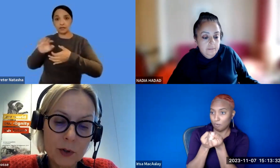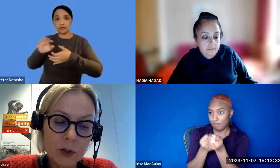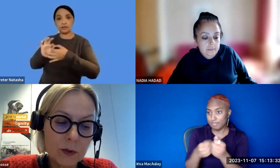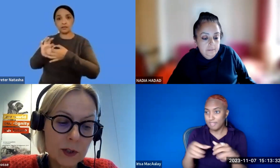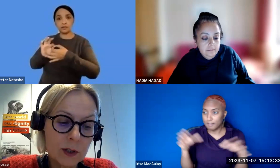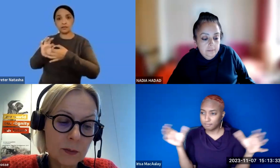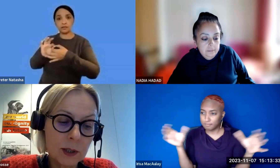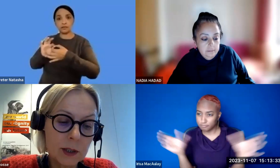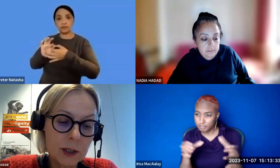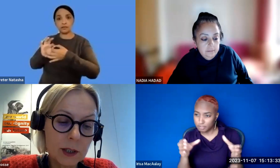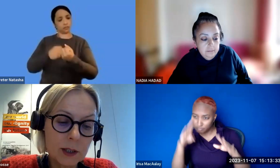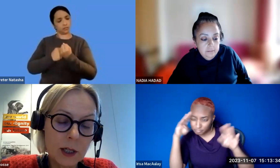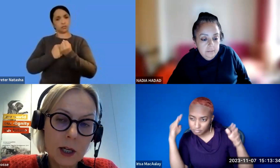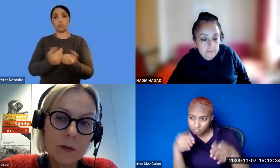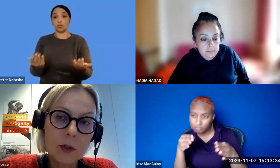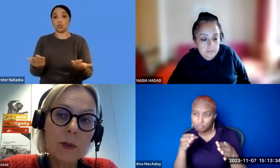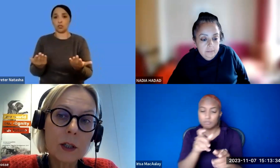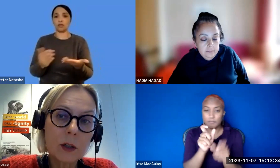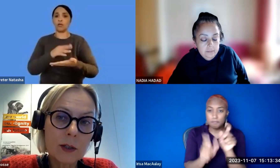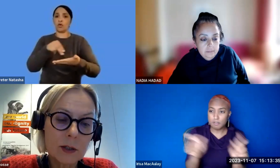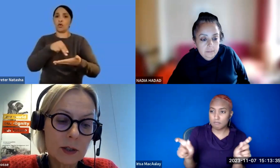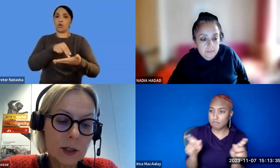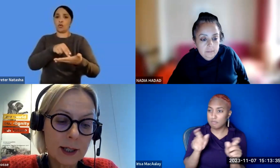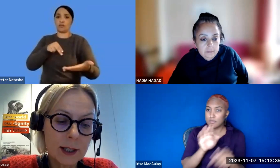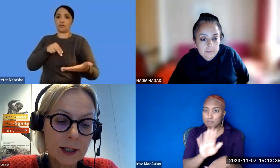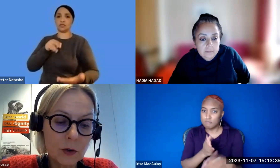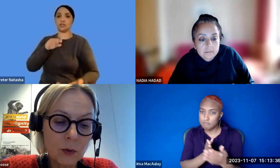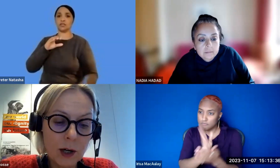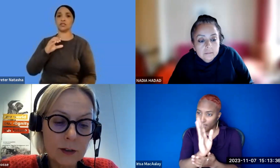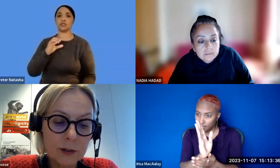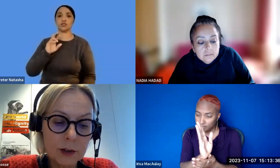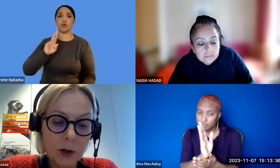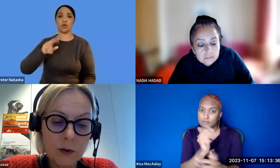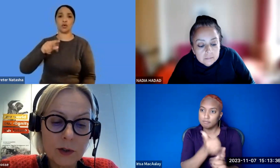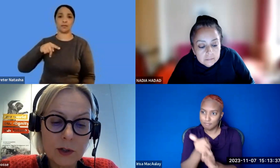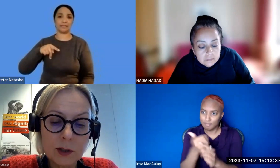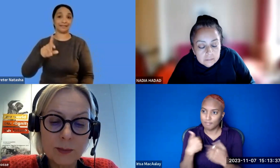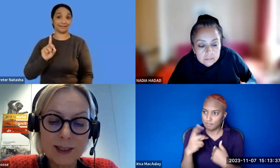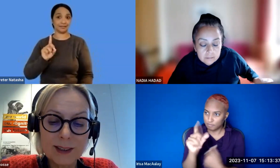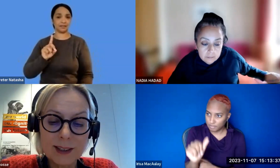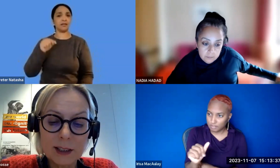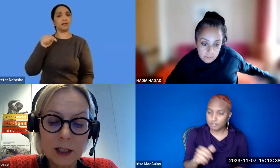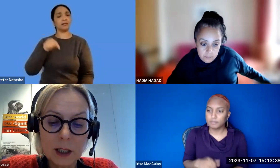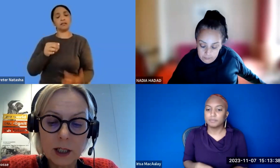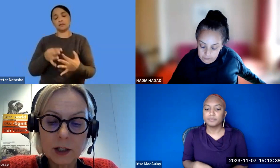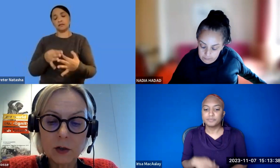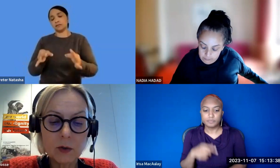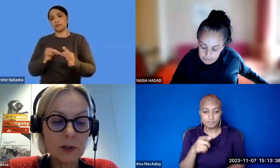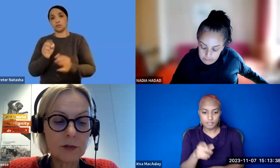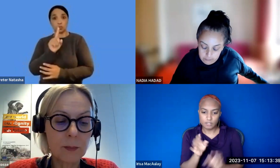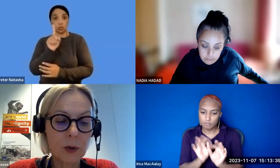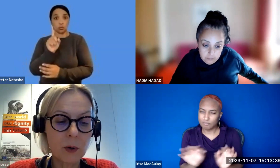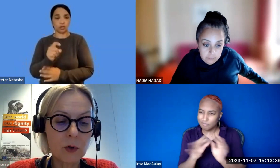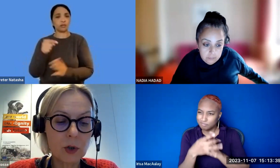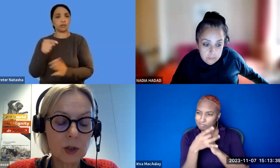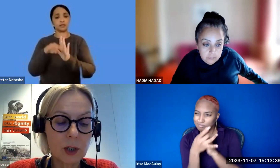of Persons with Disabilities, which we consider a key driver of the disability-inclusive approach